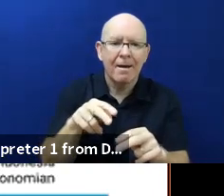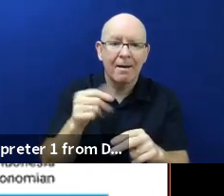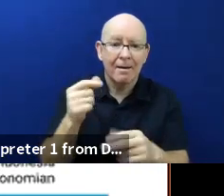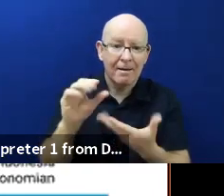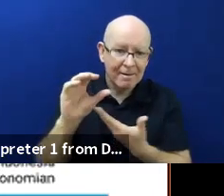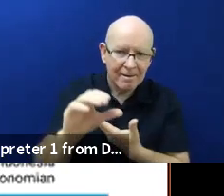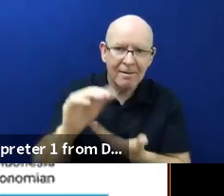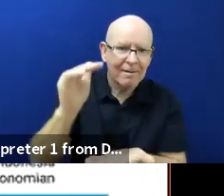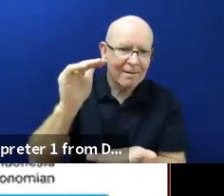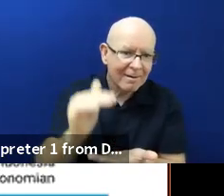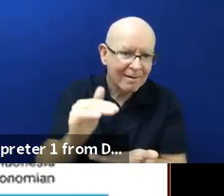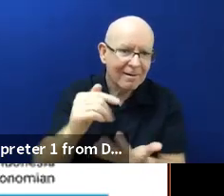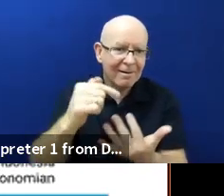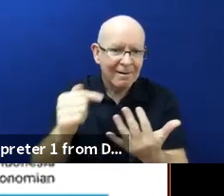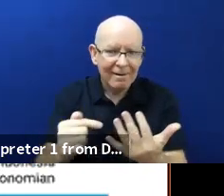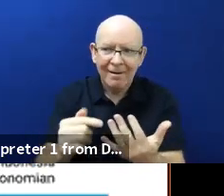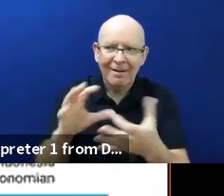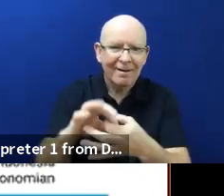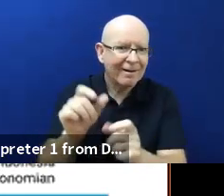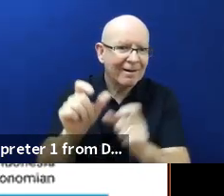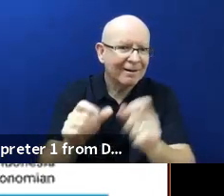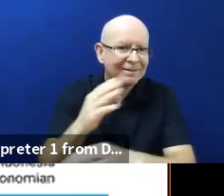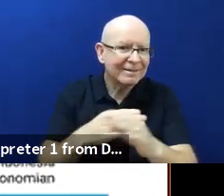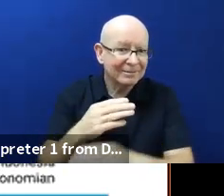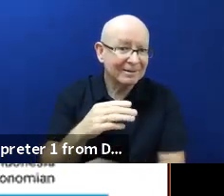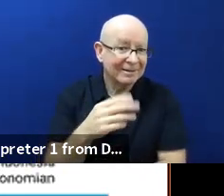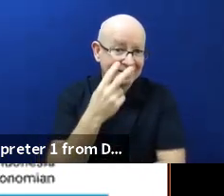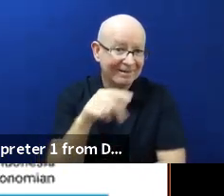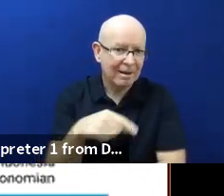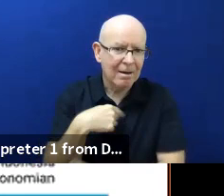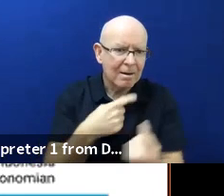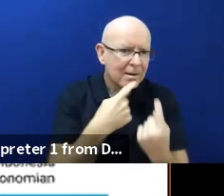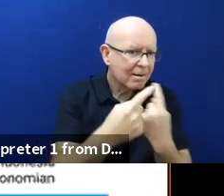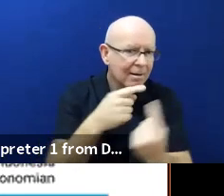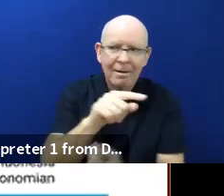we were also able to understand what is the best way to progressively introduce concessions.